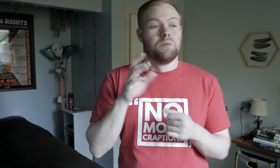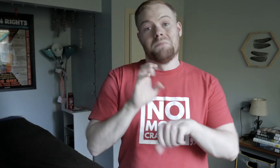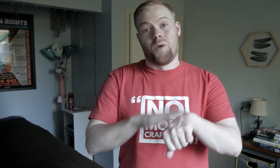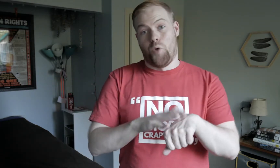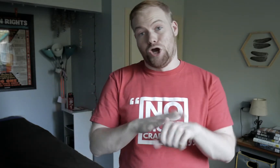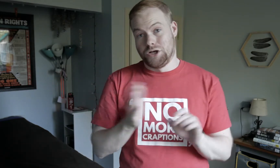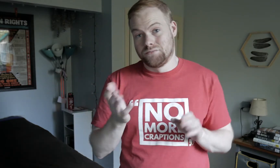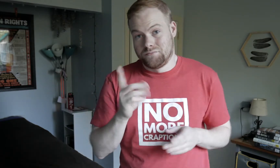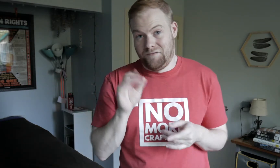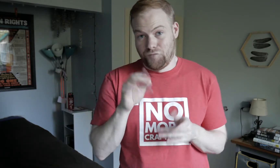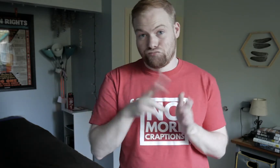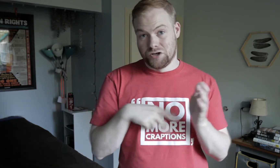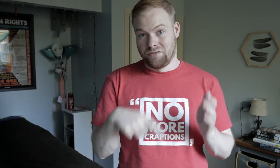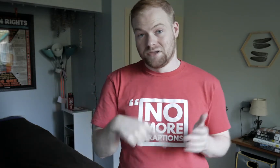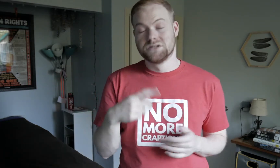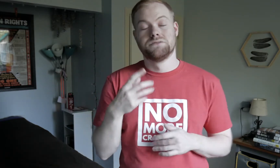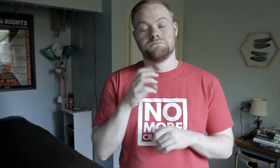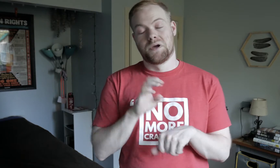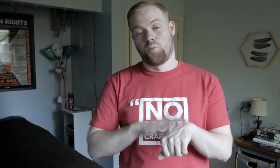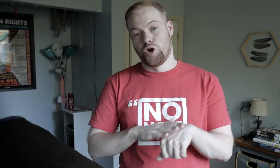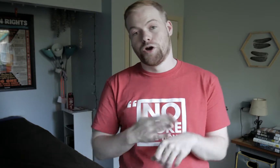Be warned if you read this, be warned.